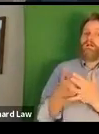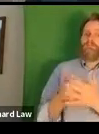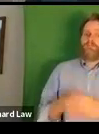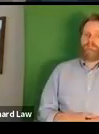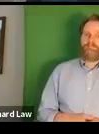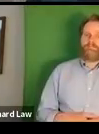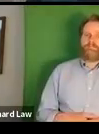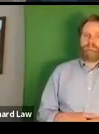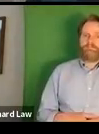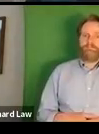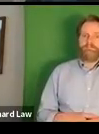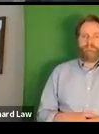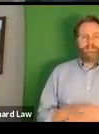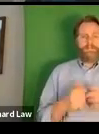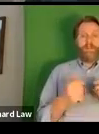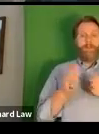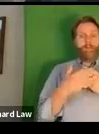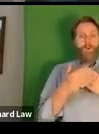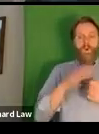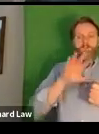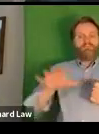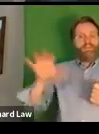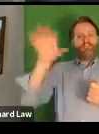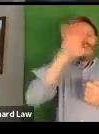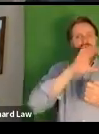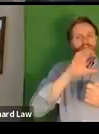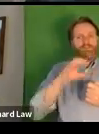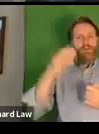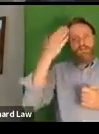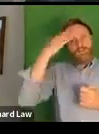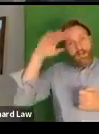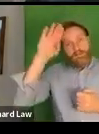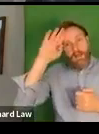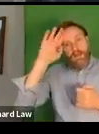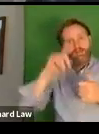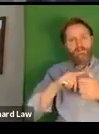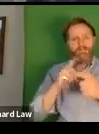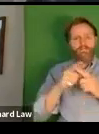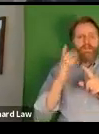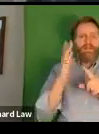out few more branches here DWP Sunderland, East Lancs MoJ, Home